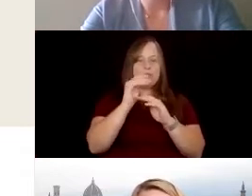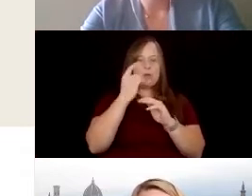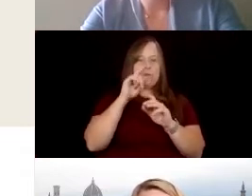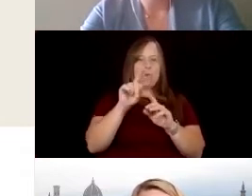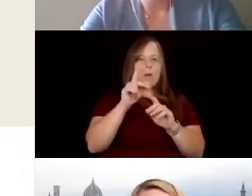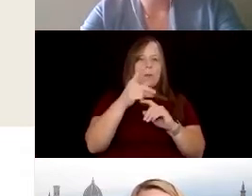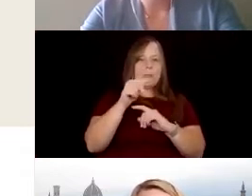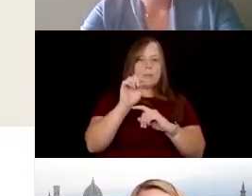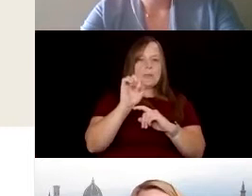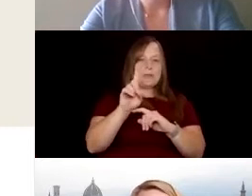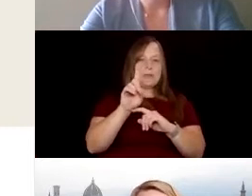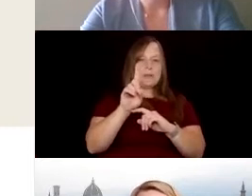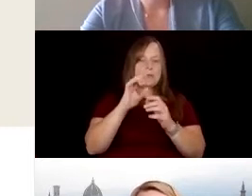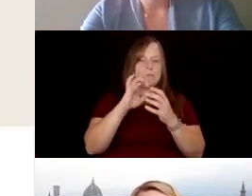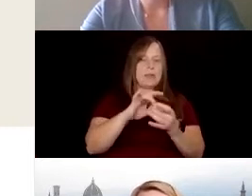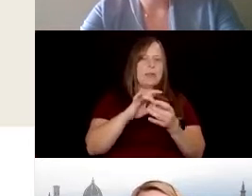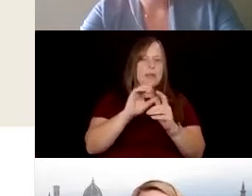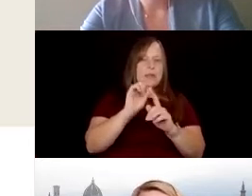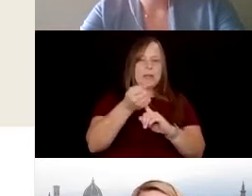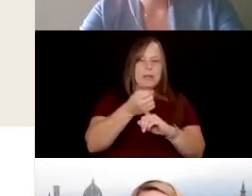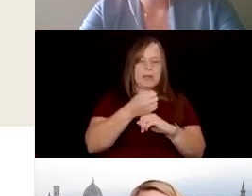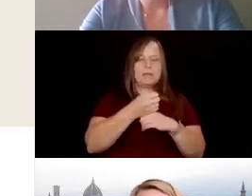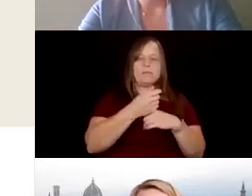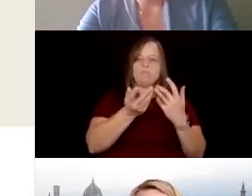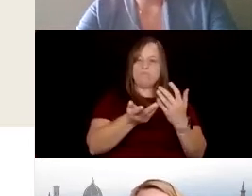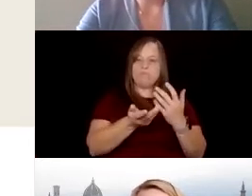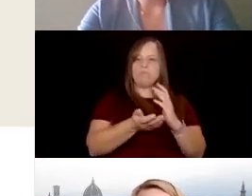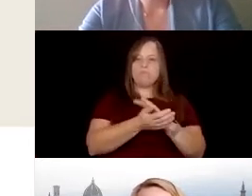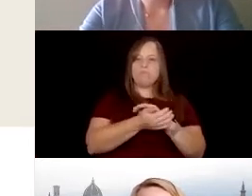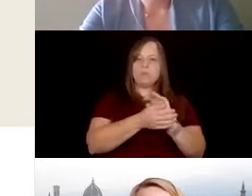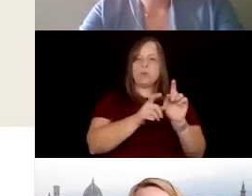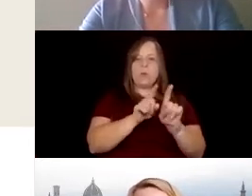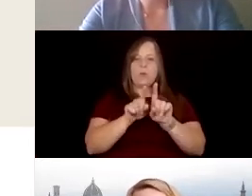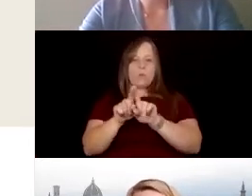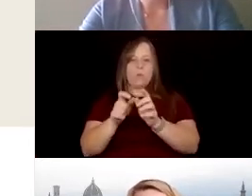for PTSD-related cases for the Board for Correction of Records. And it also requires liberal consideration